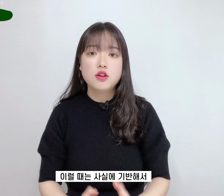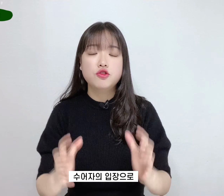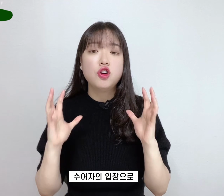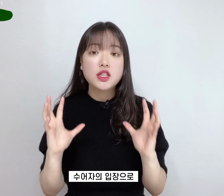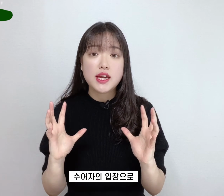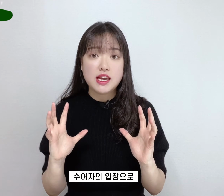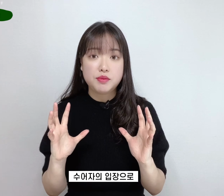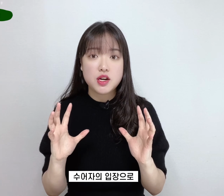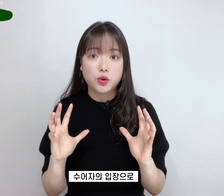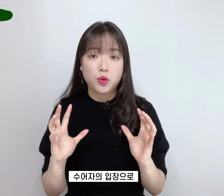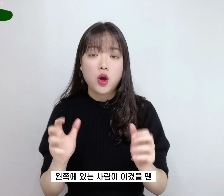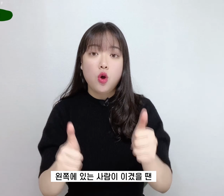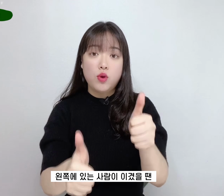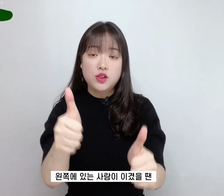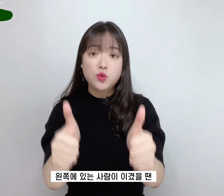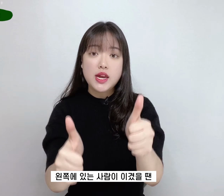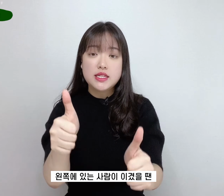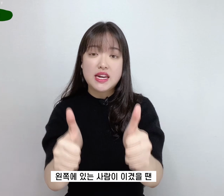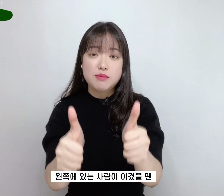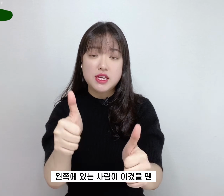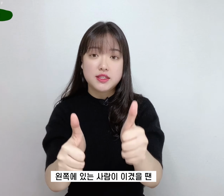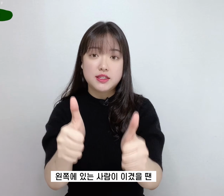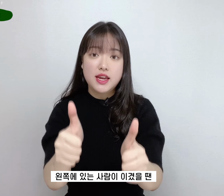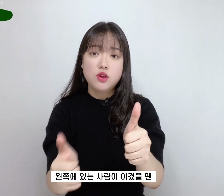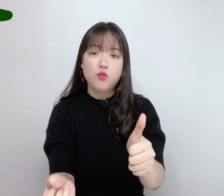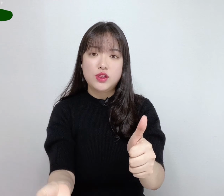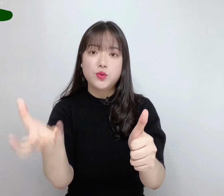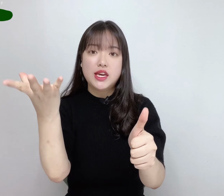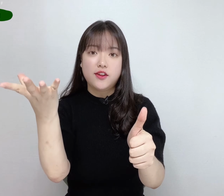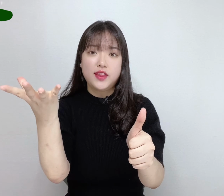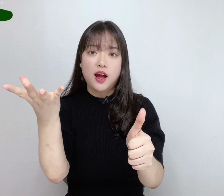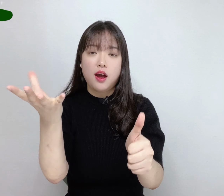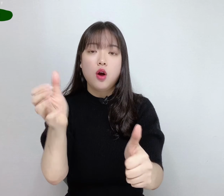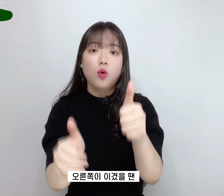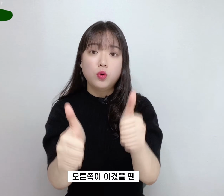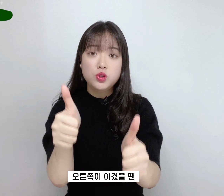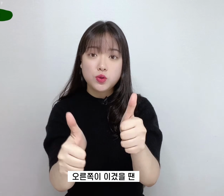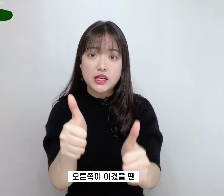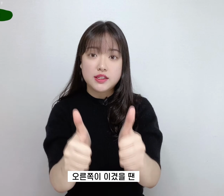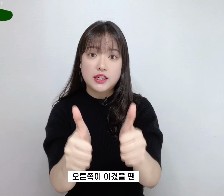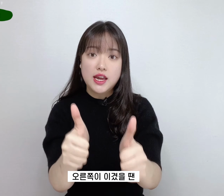in the position of the signer, when the person on the left wins when the right wins